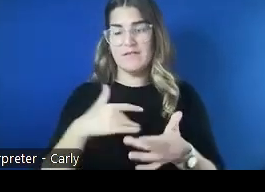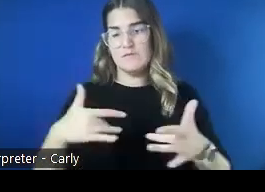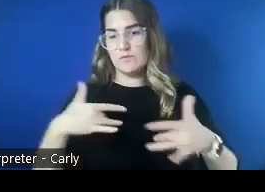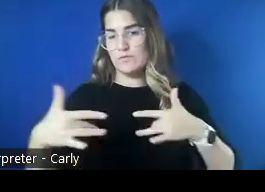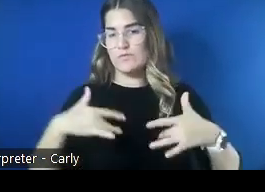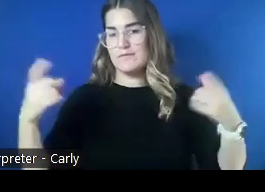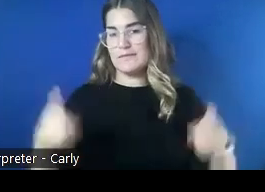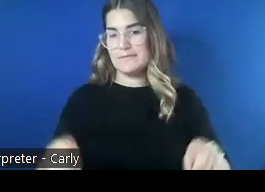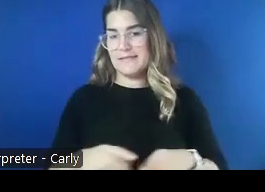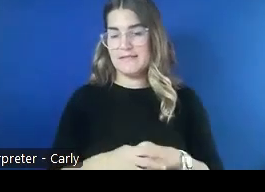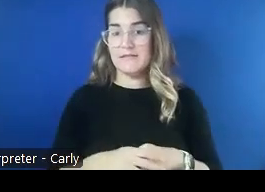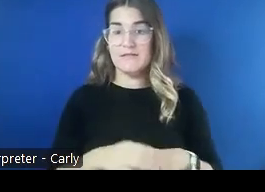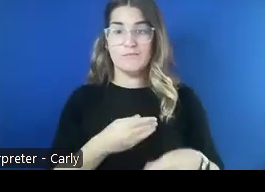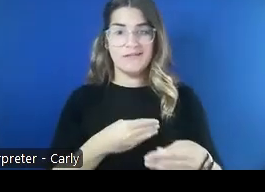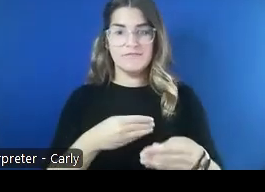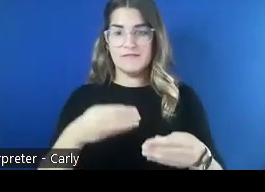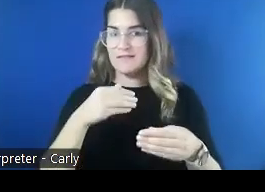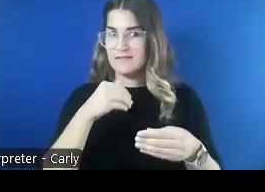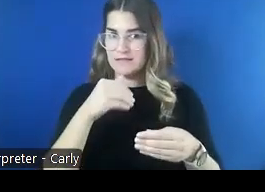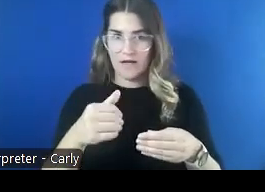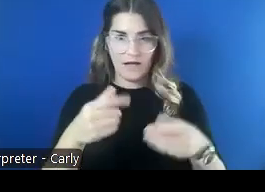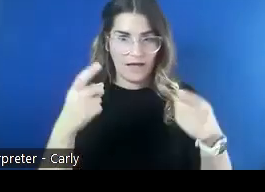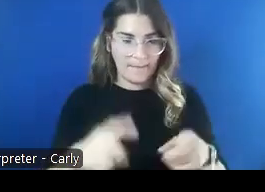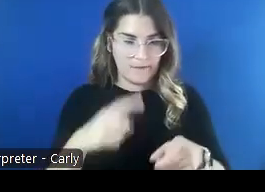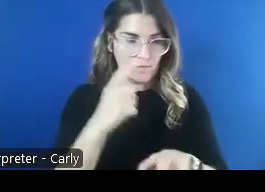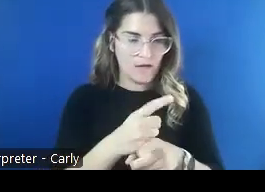breastfeeding is not going the way that they thought maybe parenting isn't going the way that